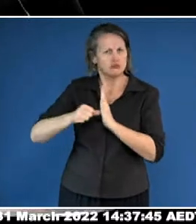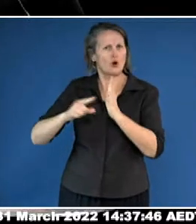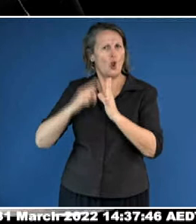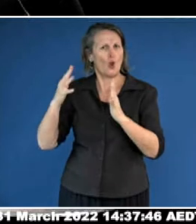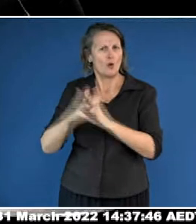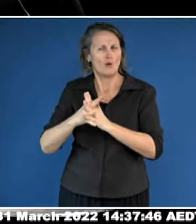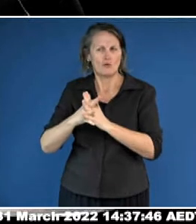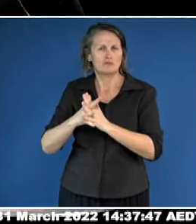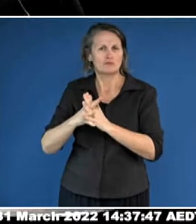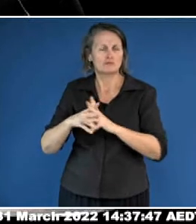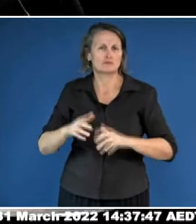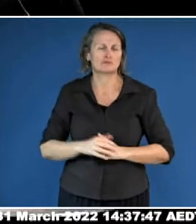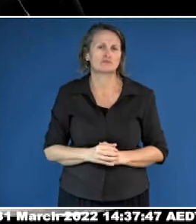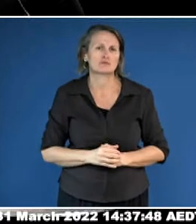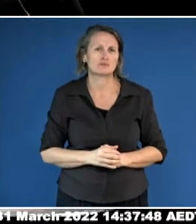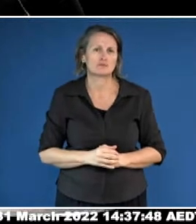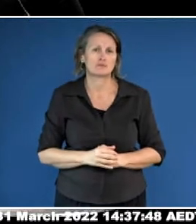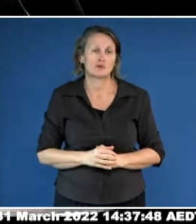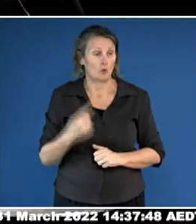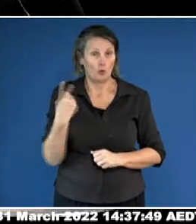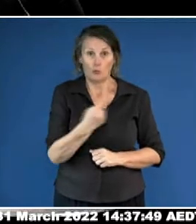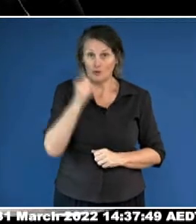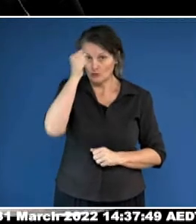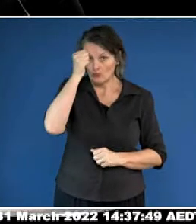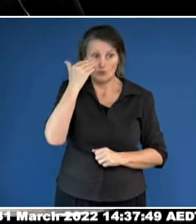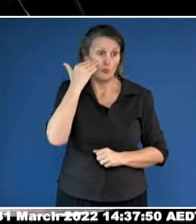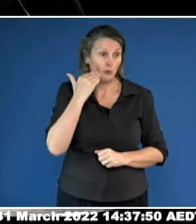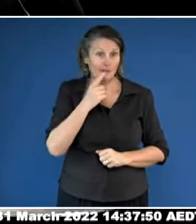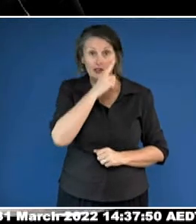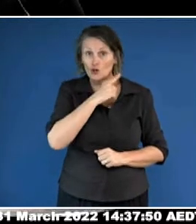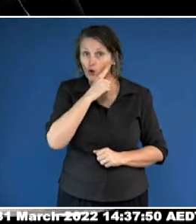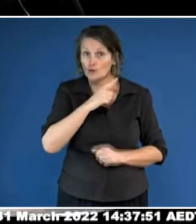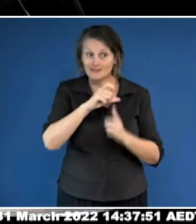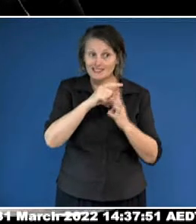that women and girls with disabilities have the same rights - human rights and fundamental freedoms.